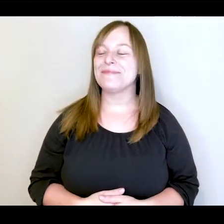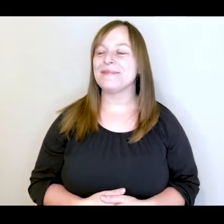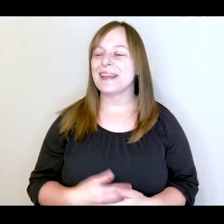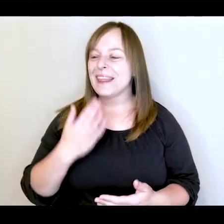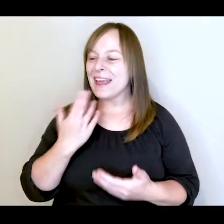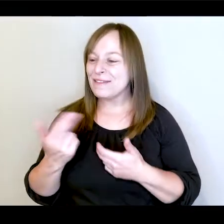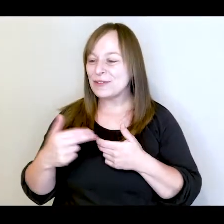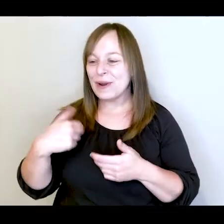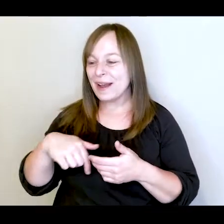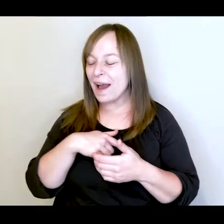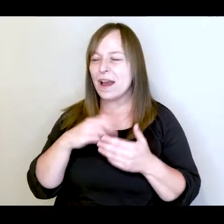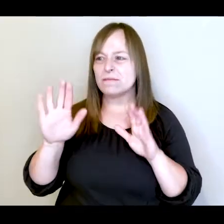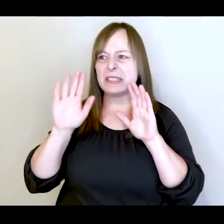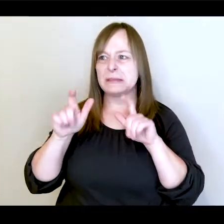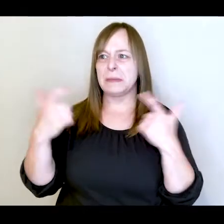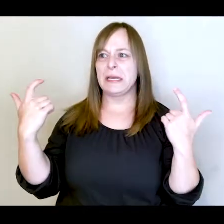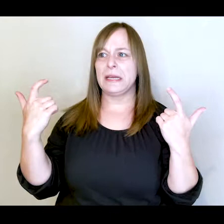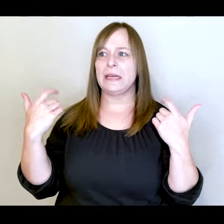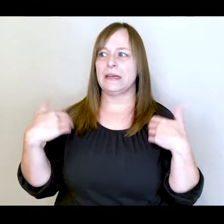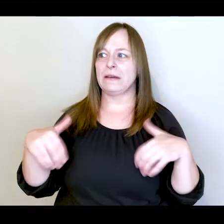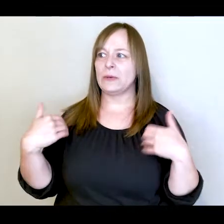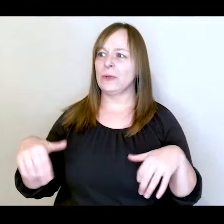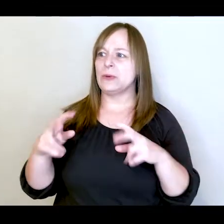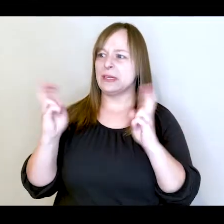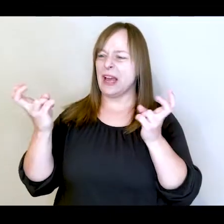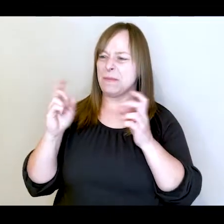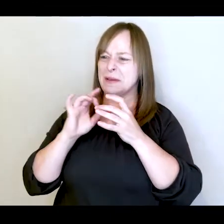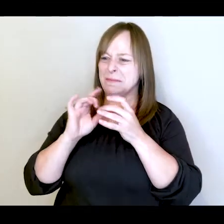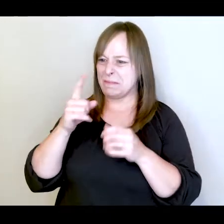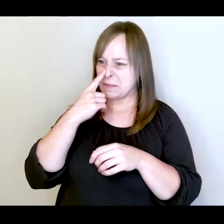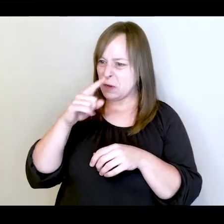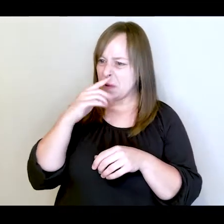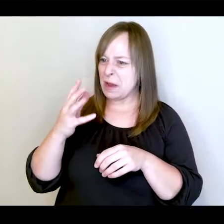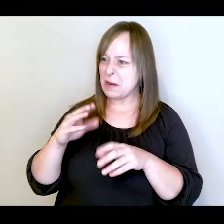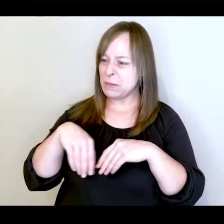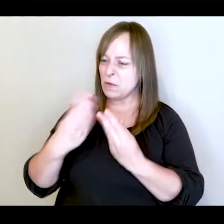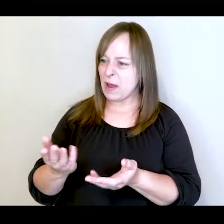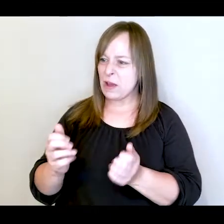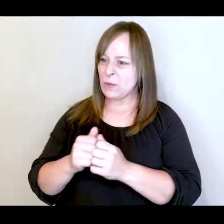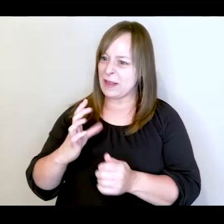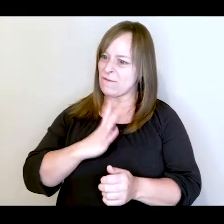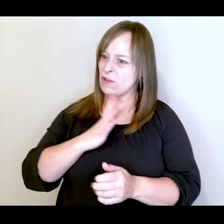K: Well thanks for joining us and this is a big topic, so could you start by providing us with the official